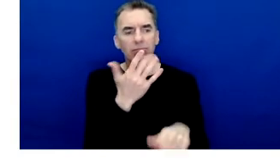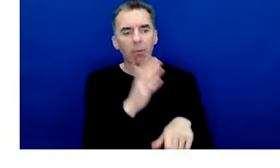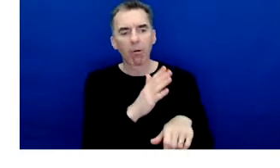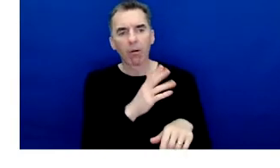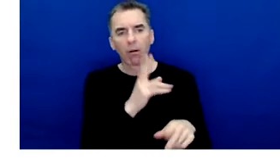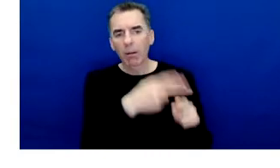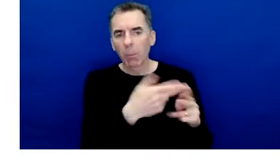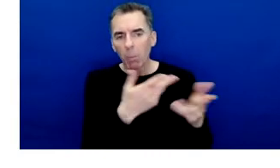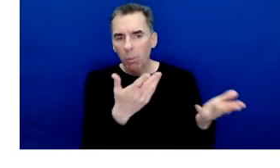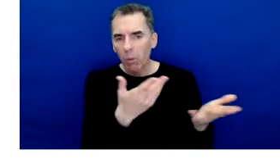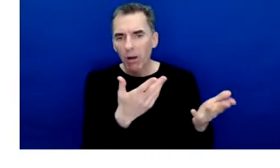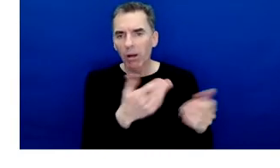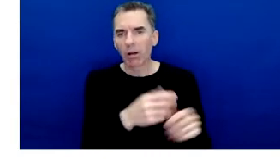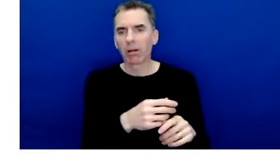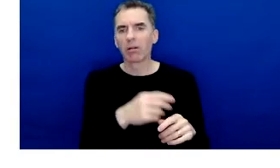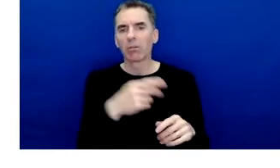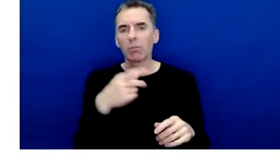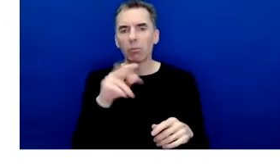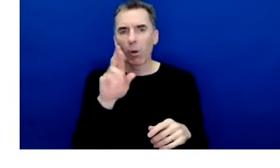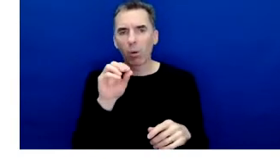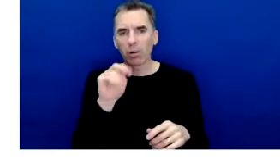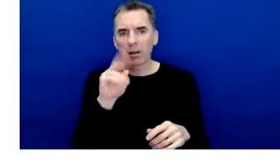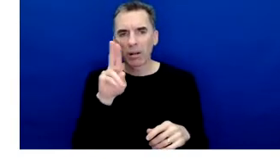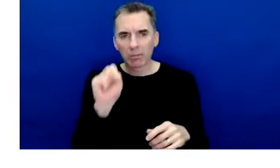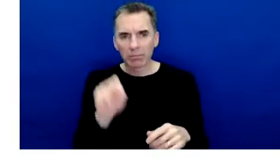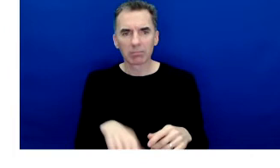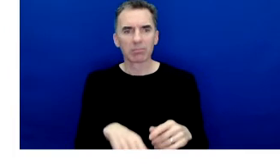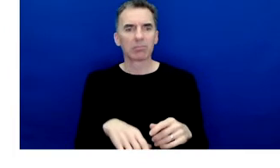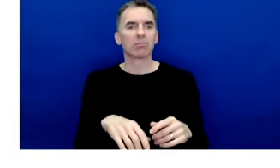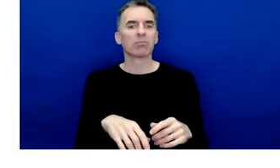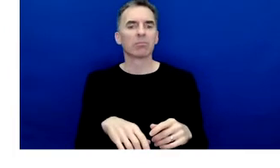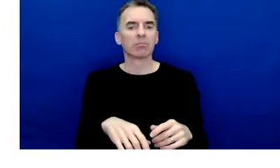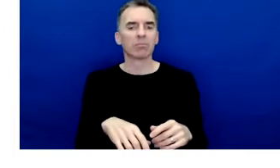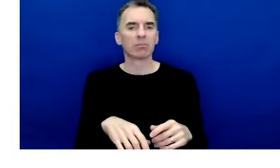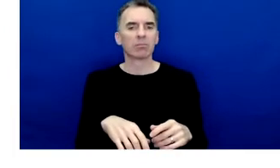As a first generation student in college, yeah, share our stories.